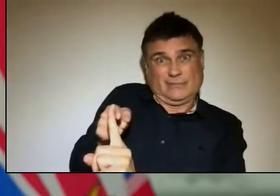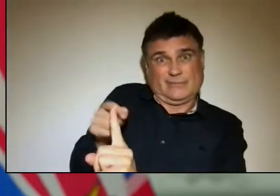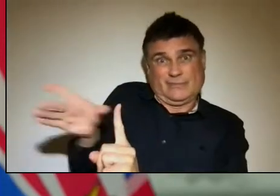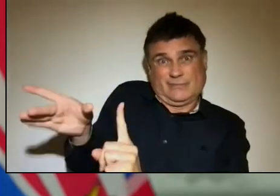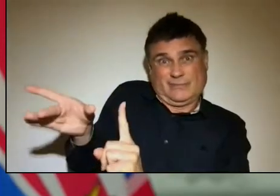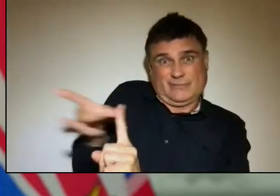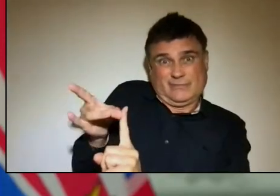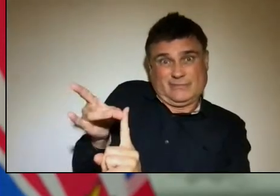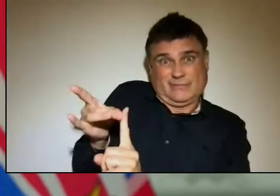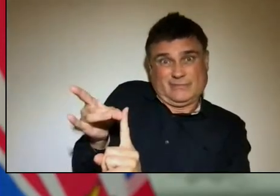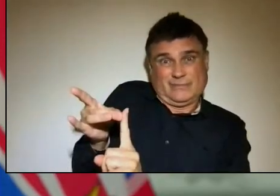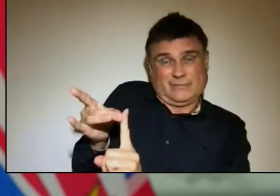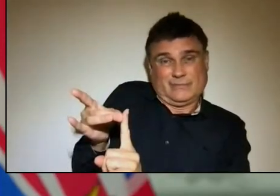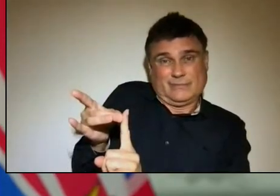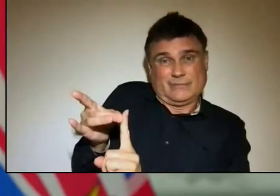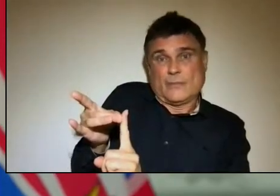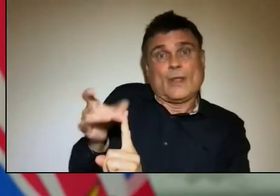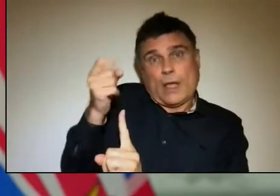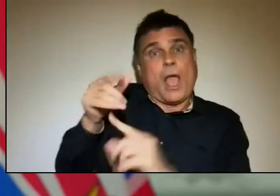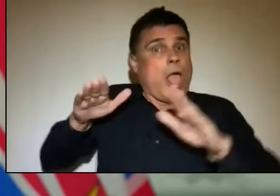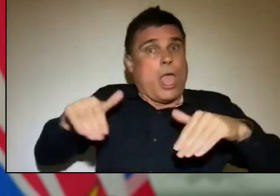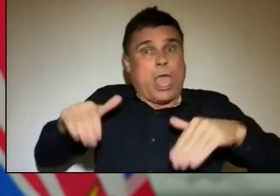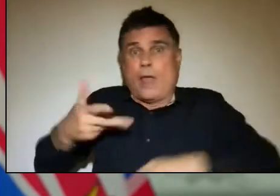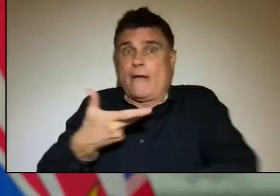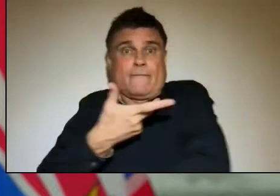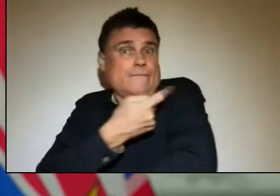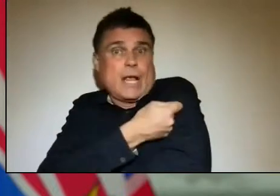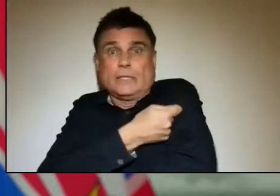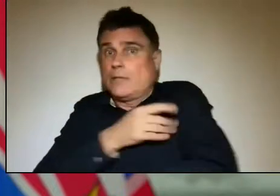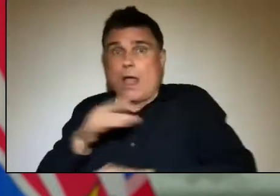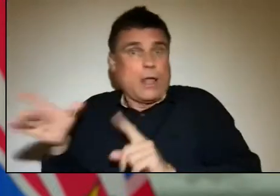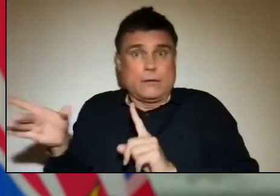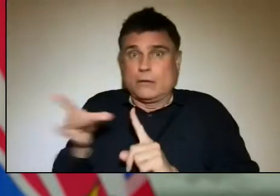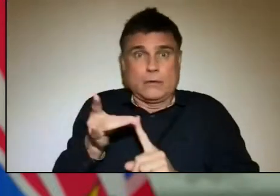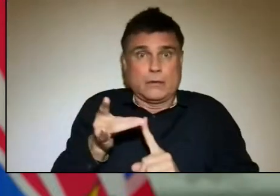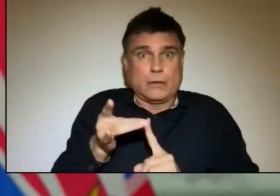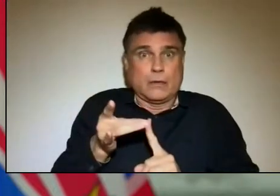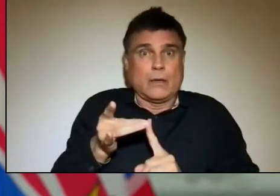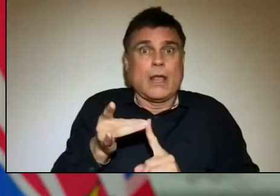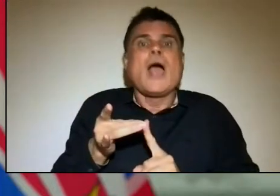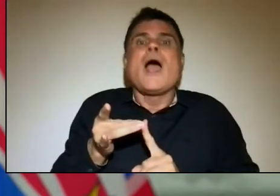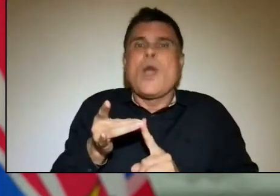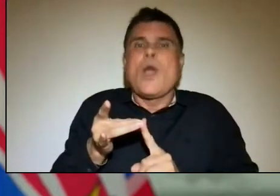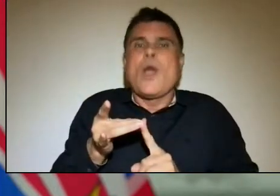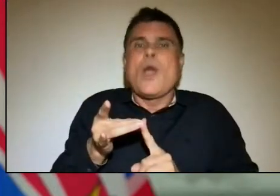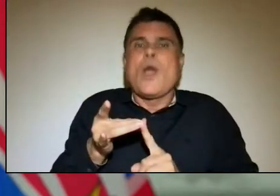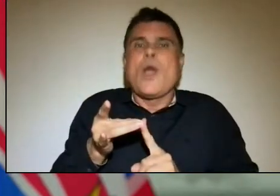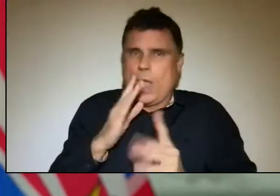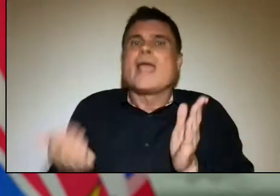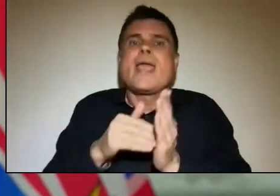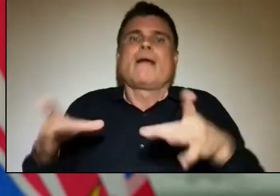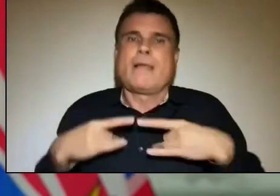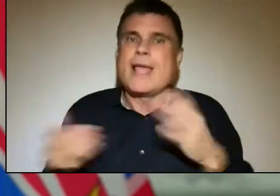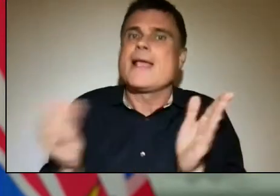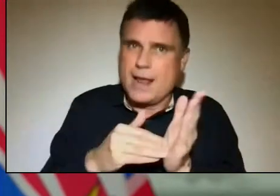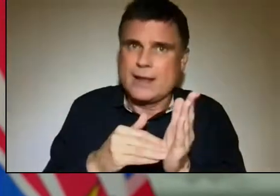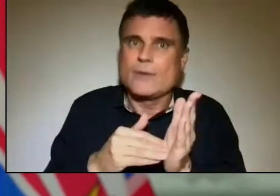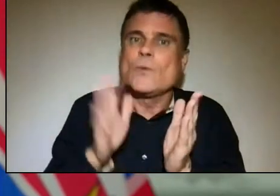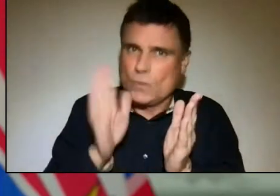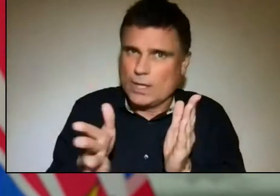vaccinated. And we know that Omicron is causing more breakthrough